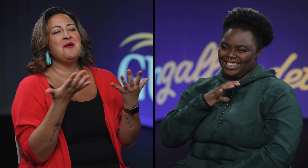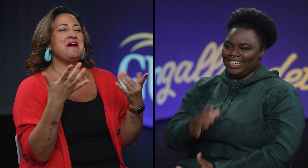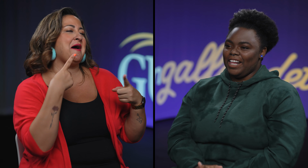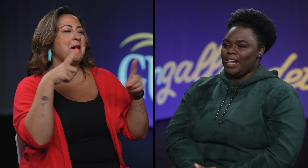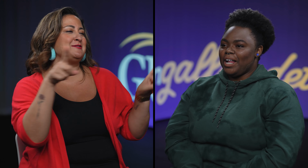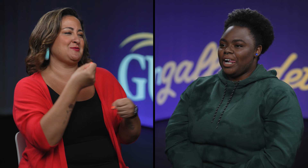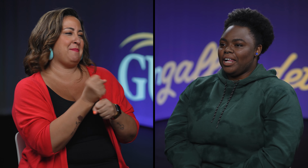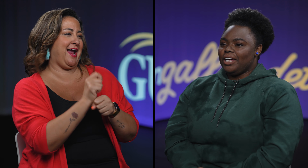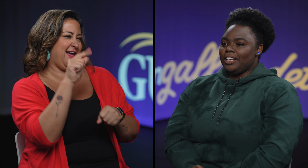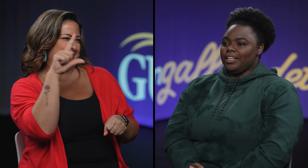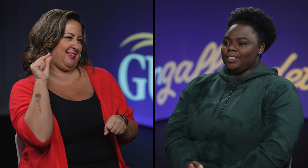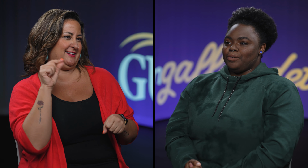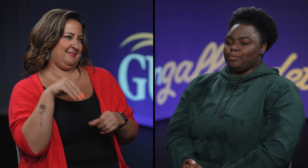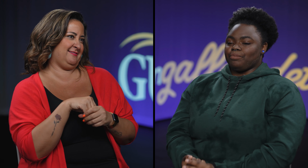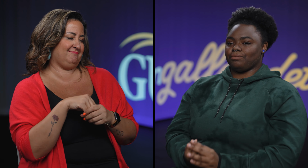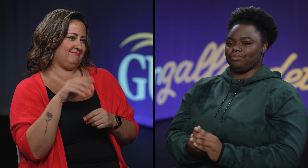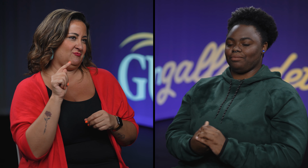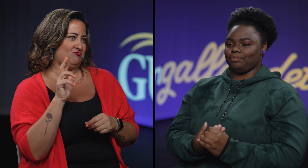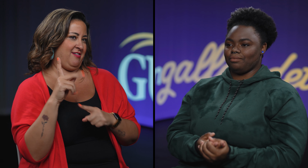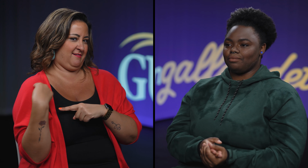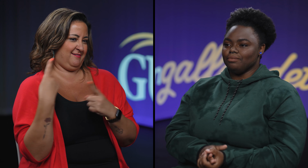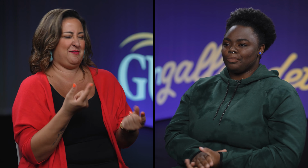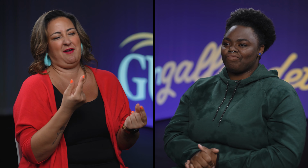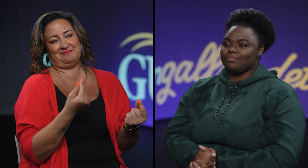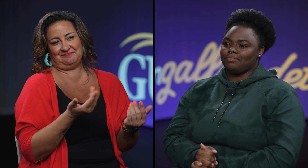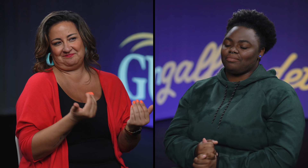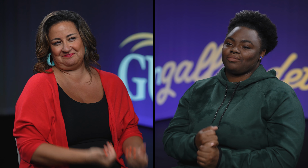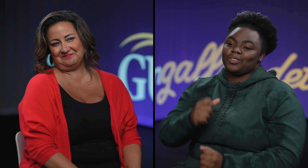What accomplishments have you made at Gallaudet in track up until now?